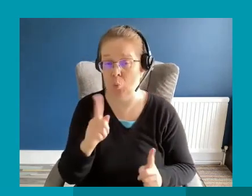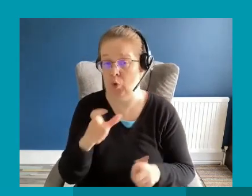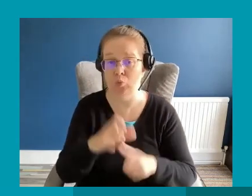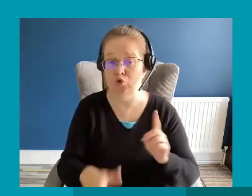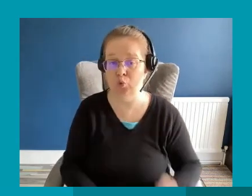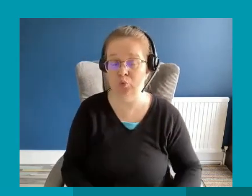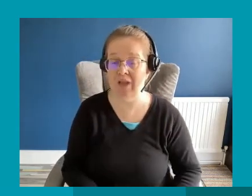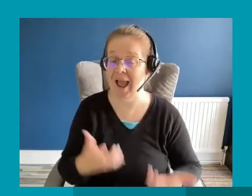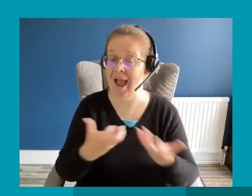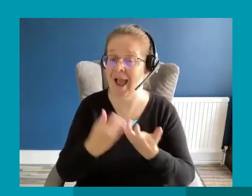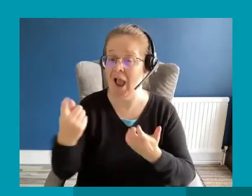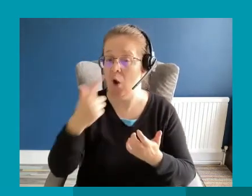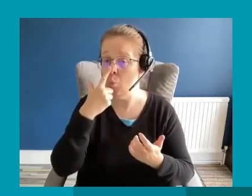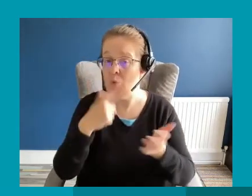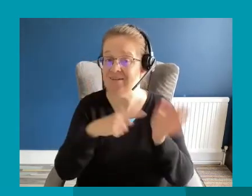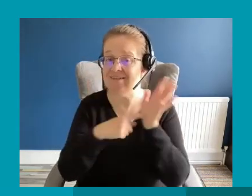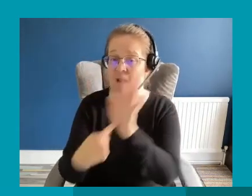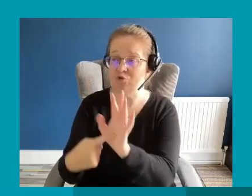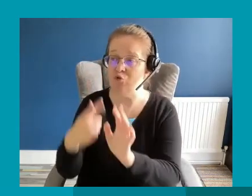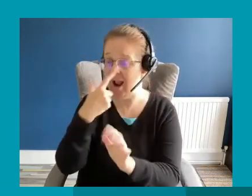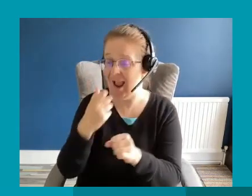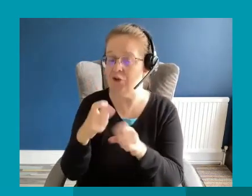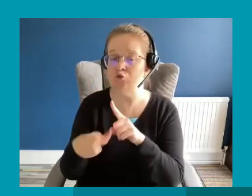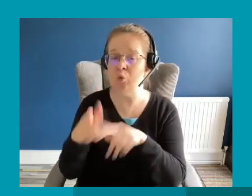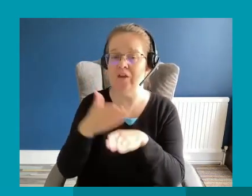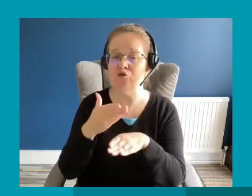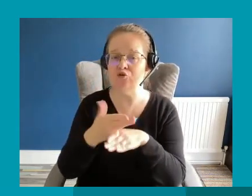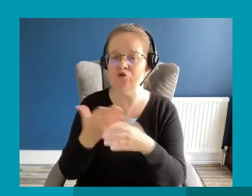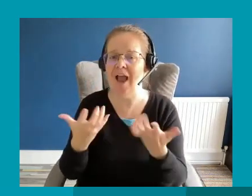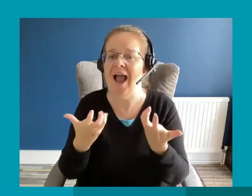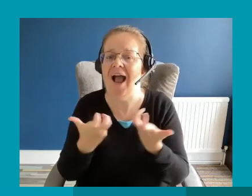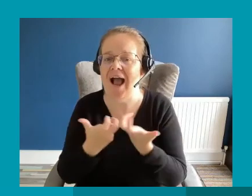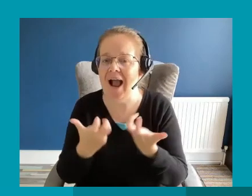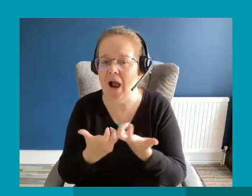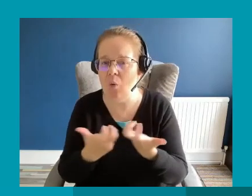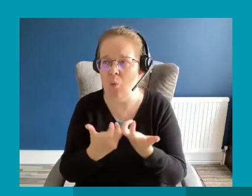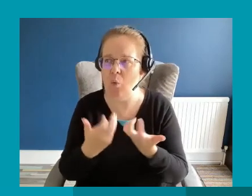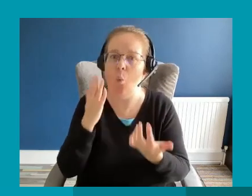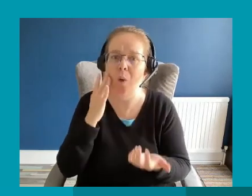to them that you can do the job? When are you going to demonstrate that to them?